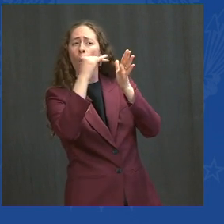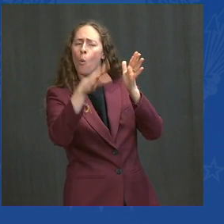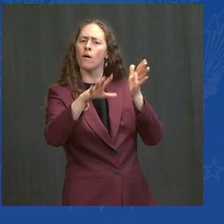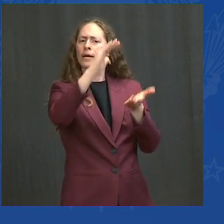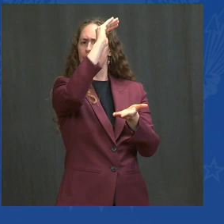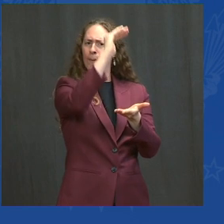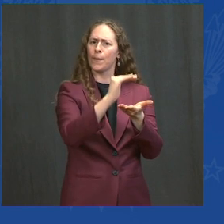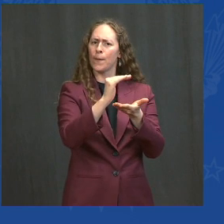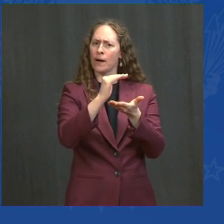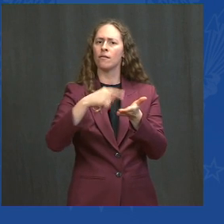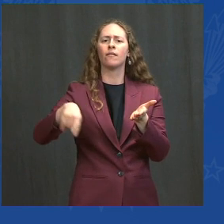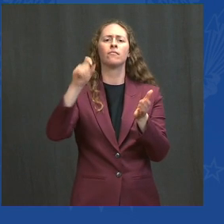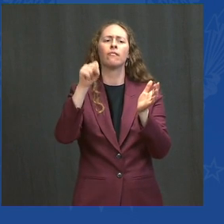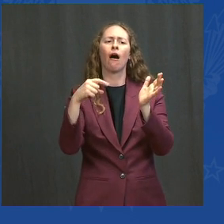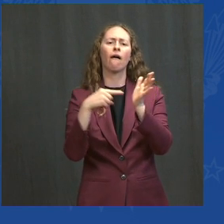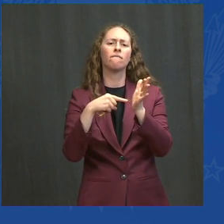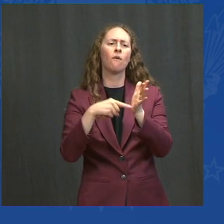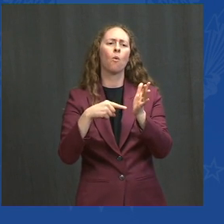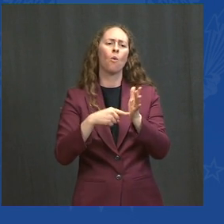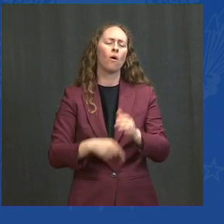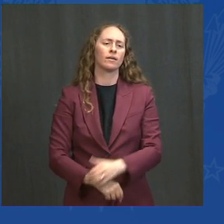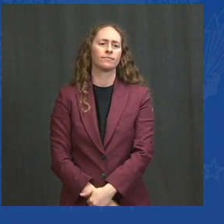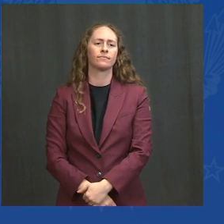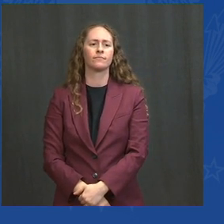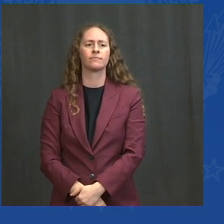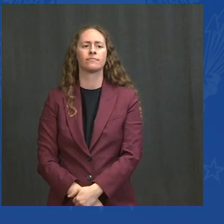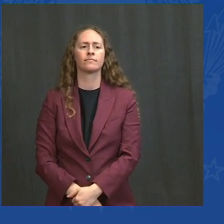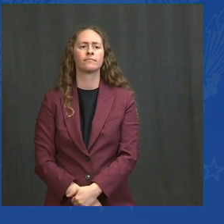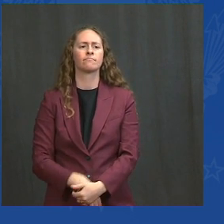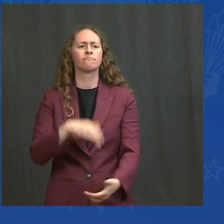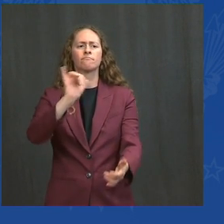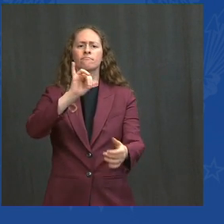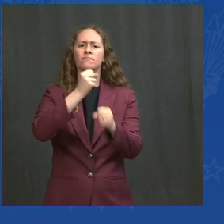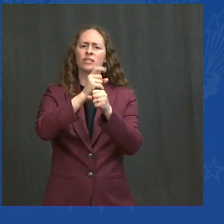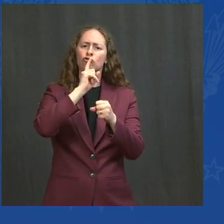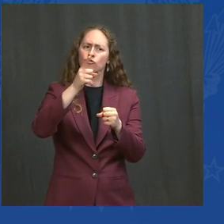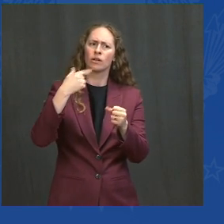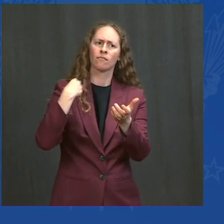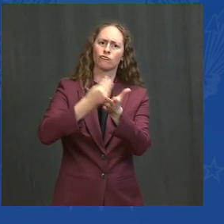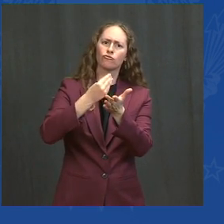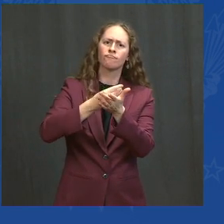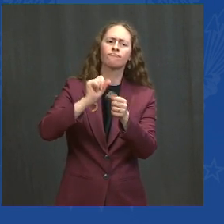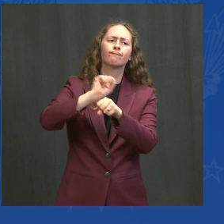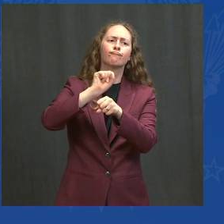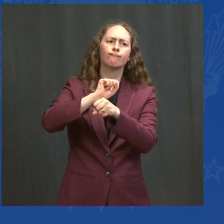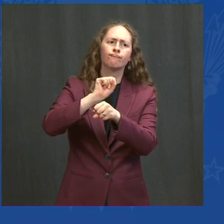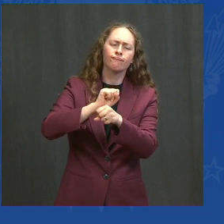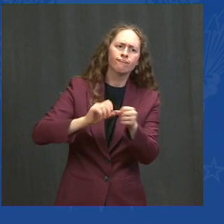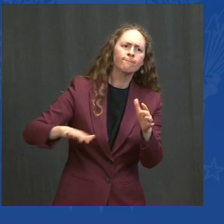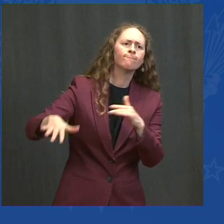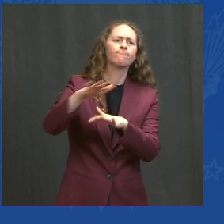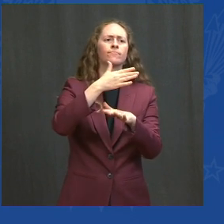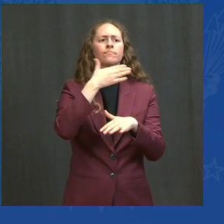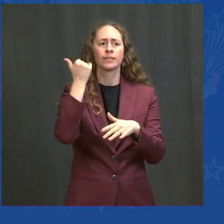This deal has also put Americans to work through a first-ever national effort to install electric vehicle charging stations --